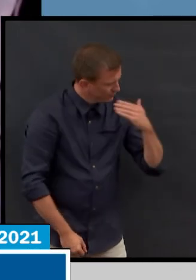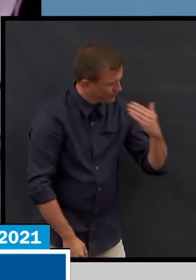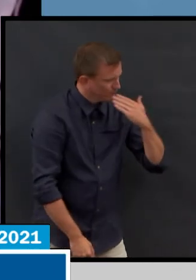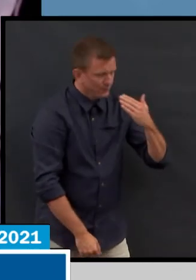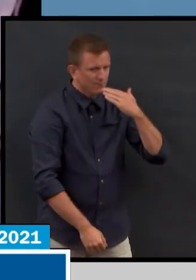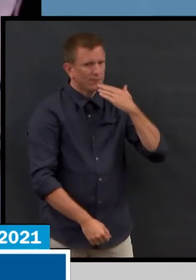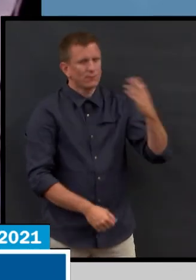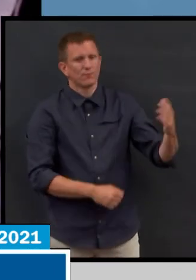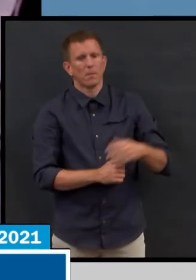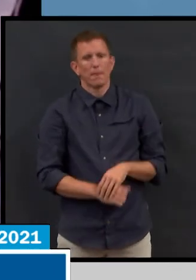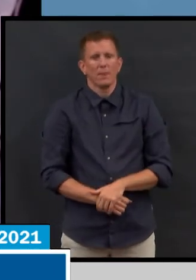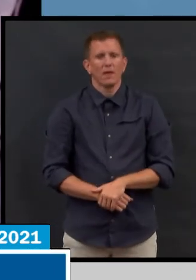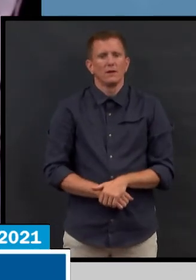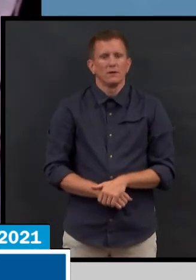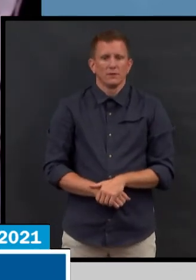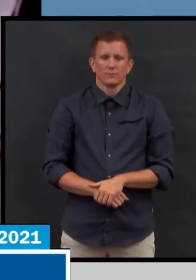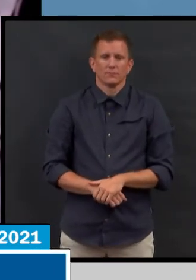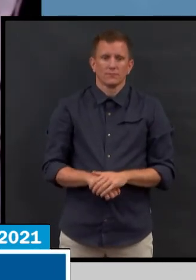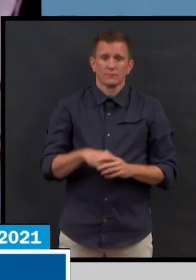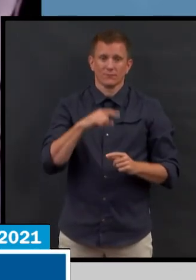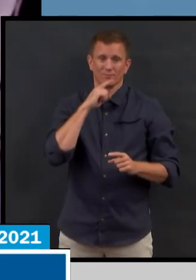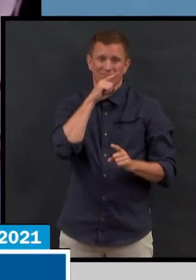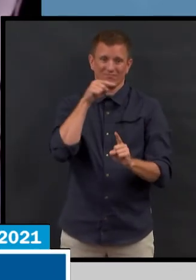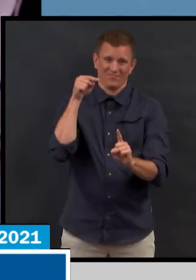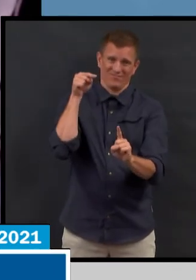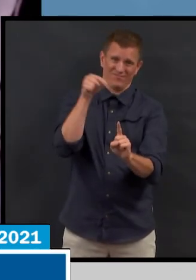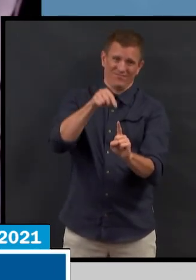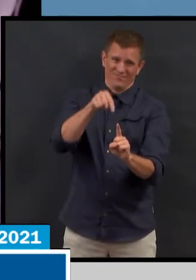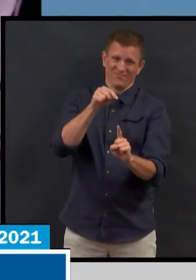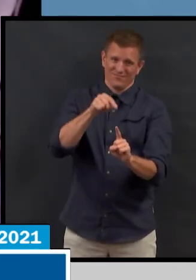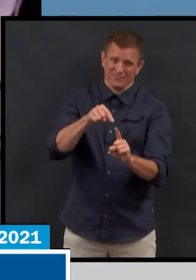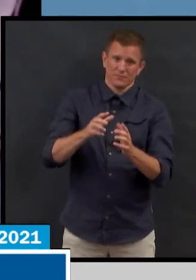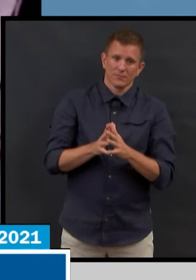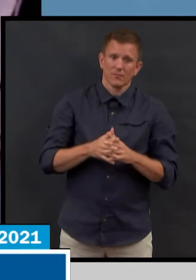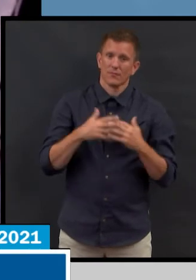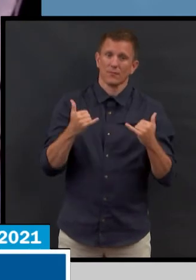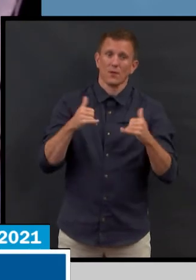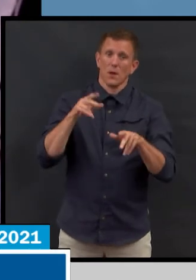and you know when constituents call they expect it to be done like that and it doesn't happen